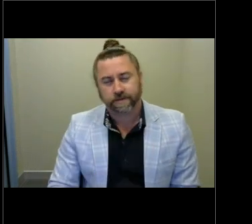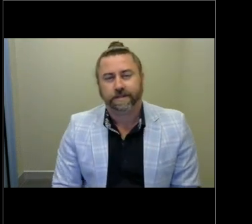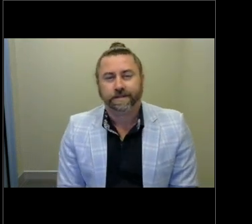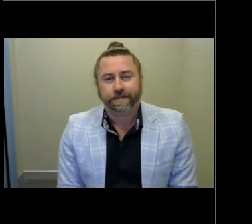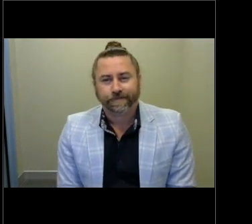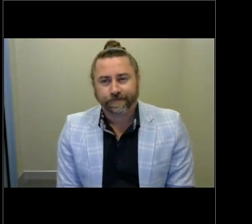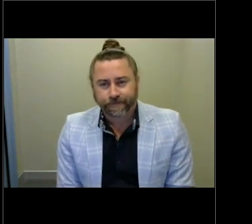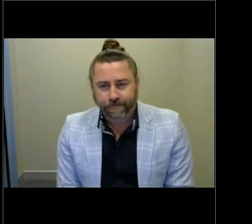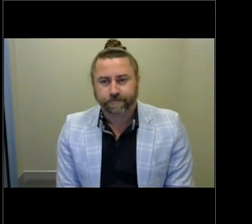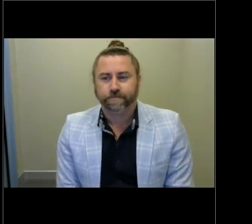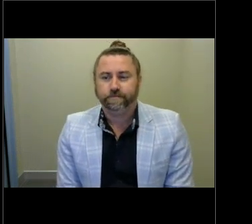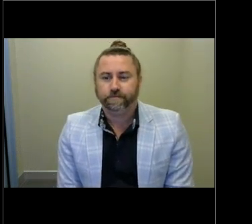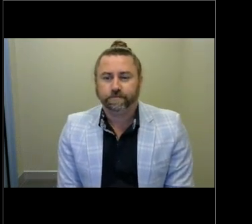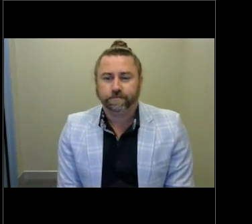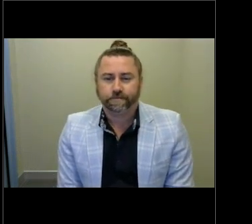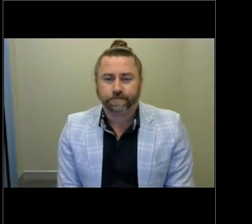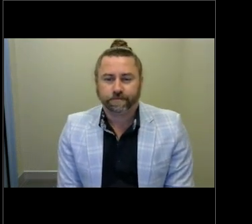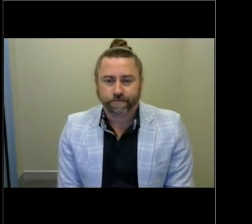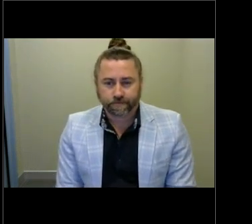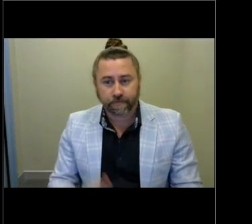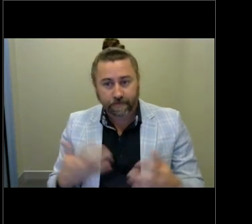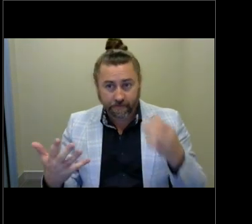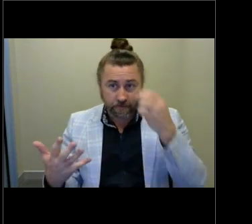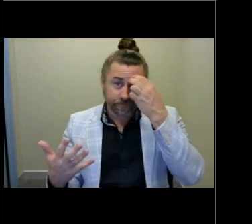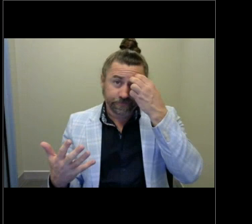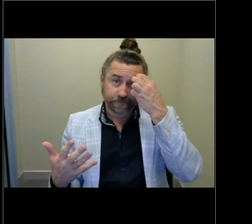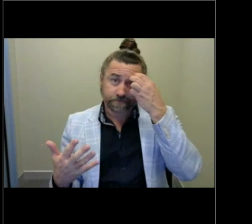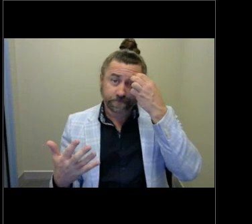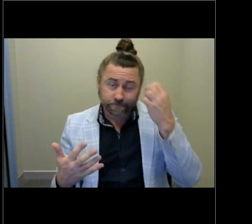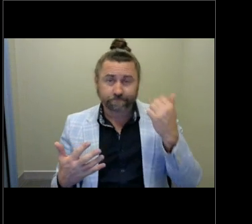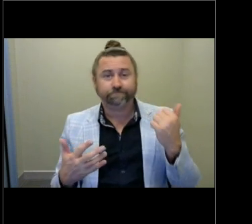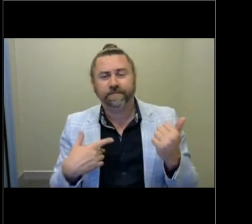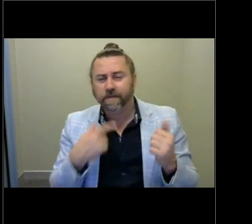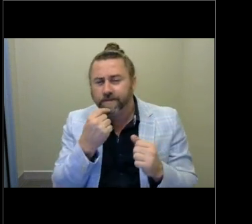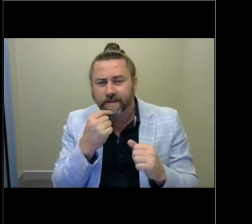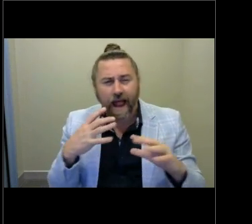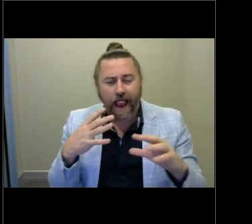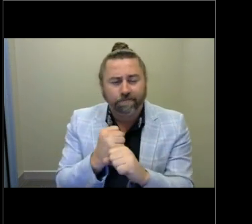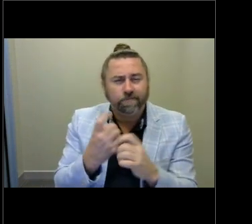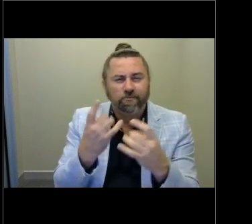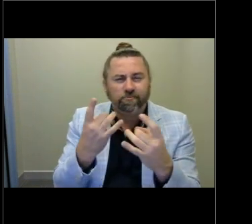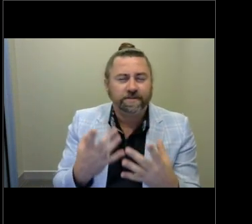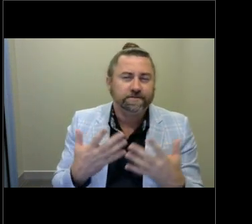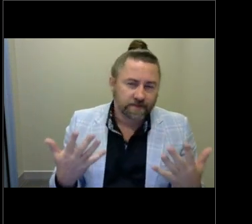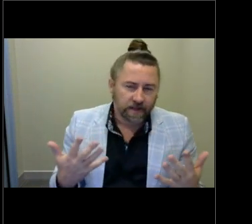So I've talked a bit about this already. Obviously, get legal advice.